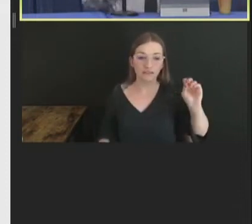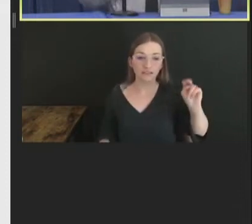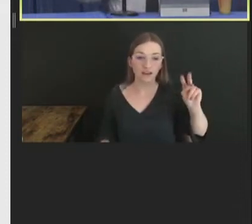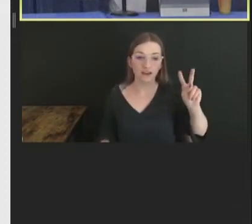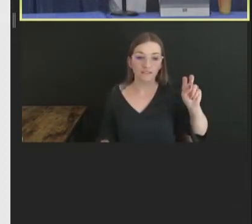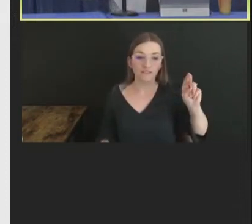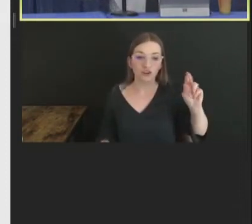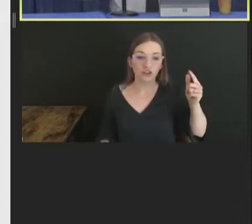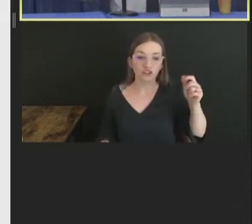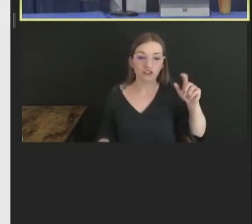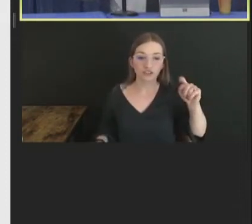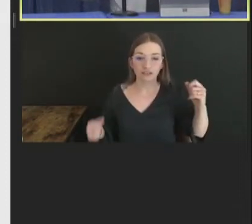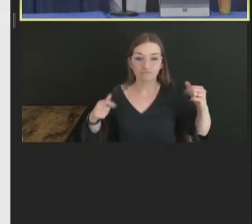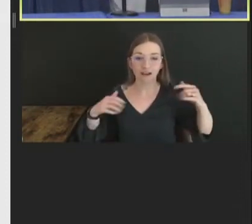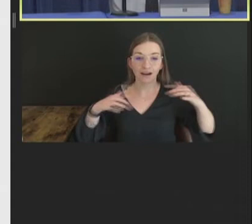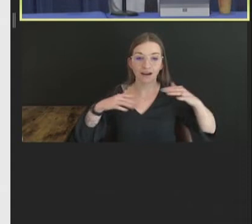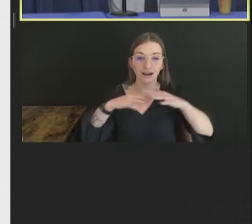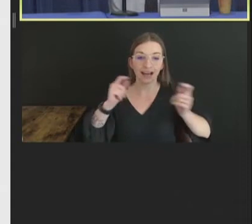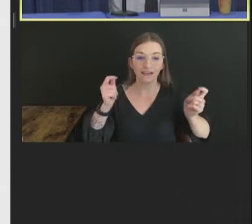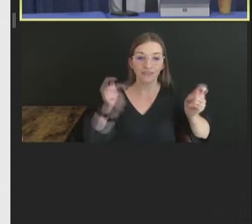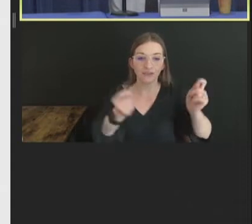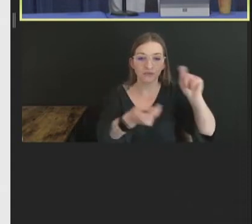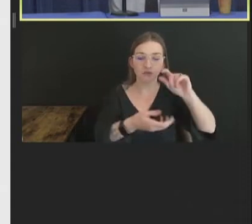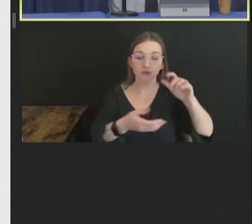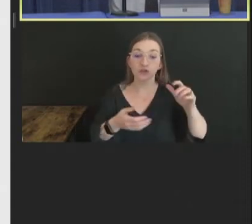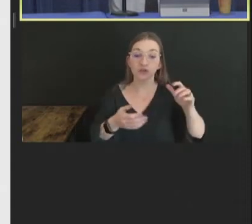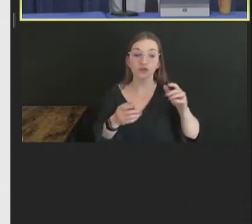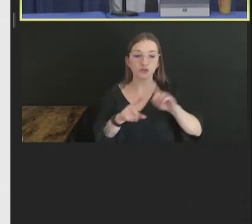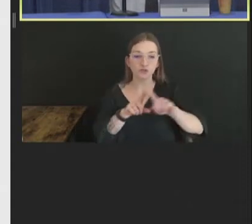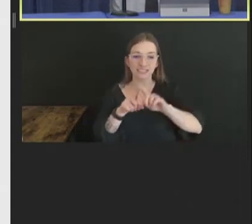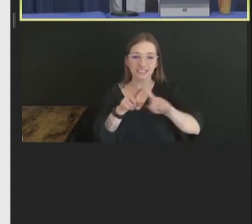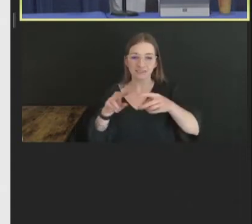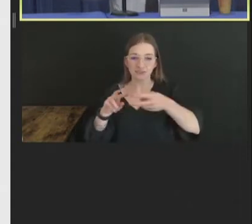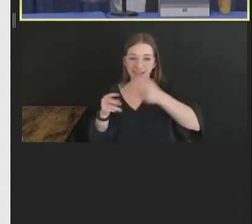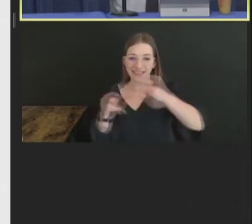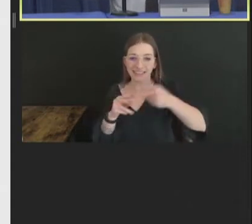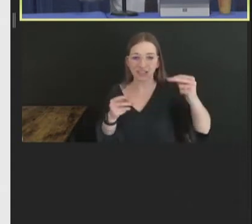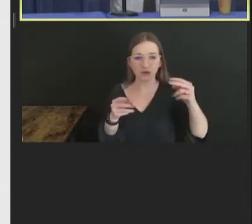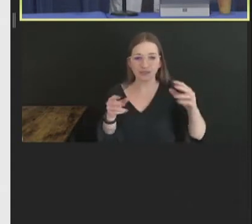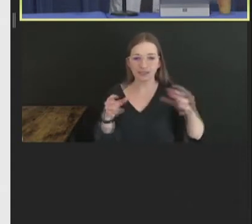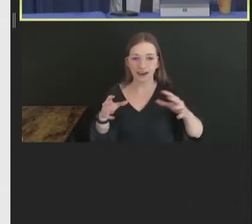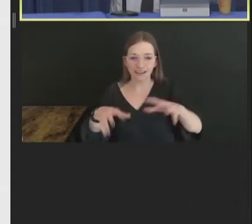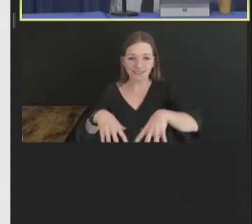lineages are adopting the same amino acid changes or changing the same amino acids